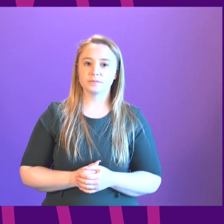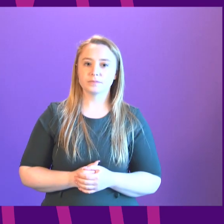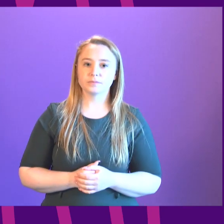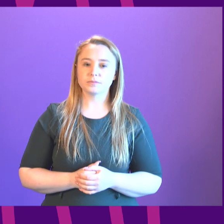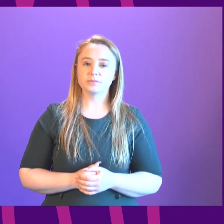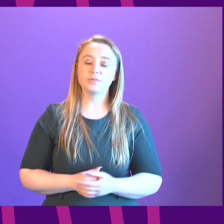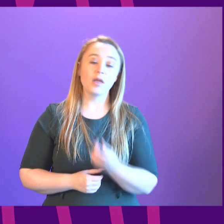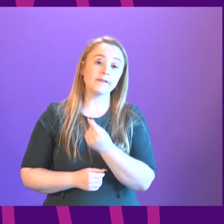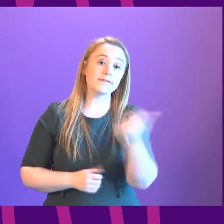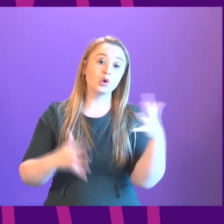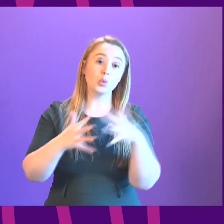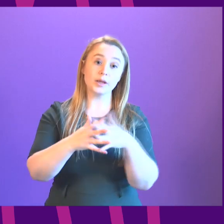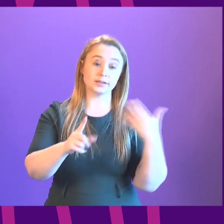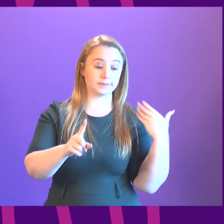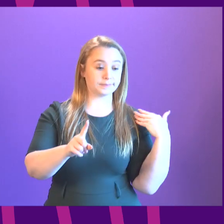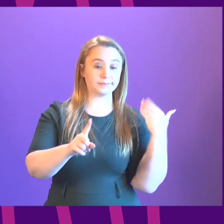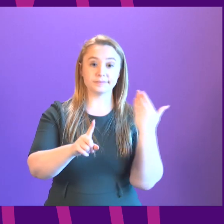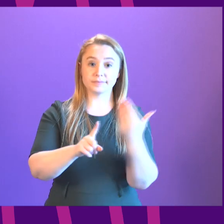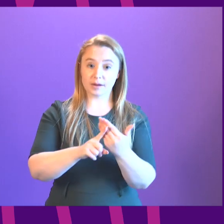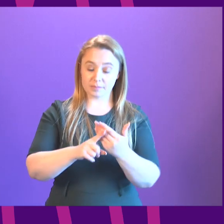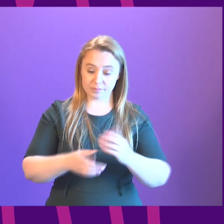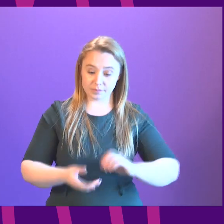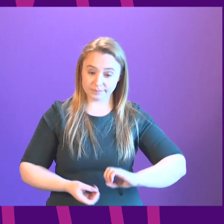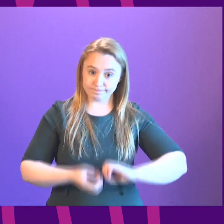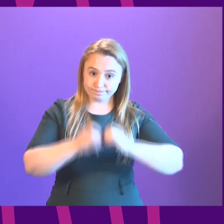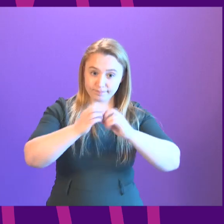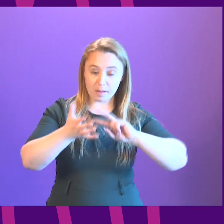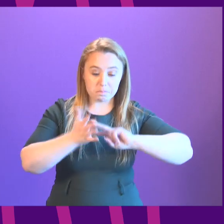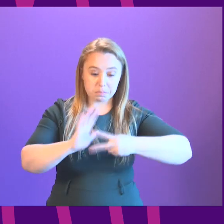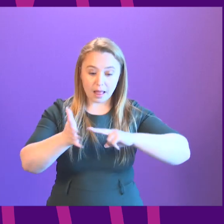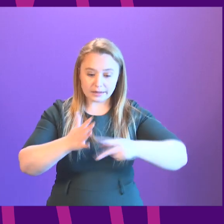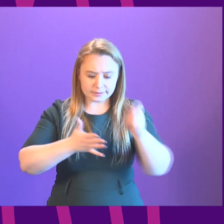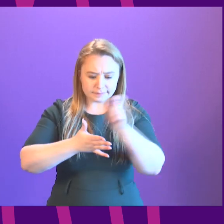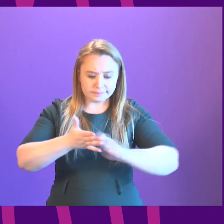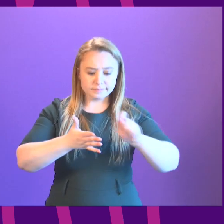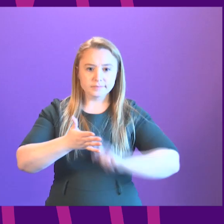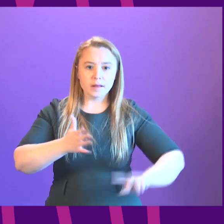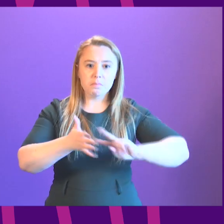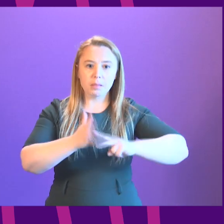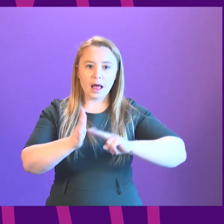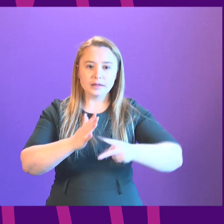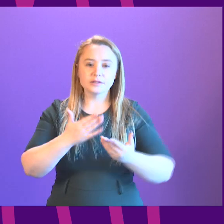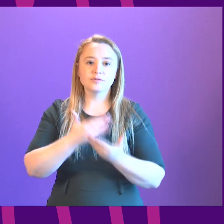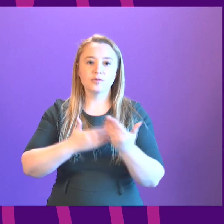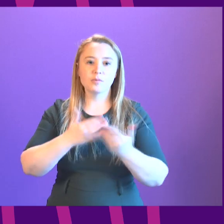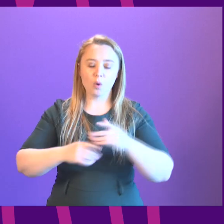For the past few weeks, we have been developing plans for more mass testing in schools in